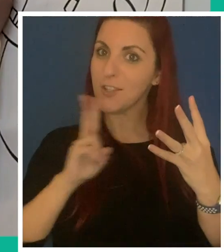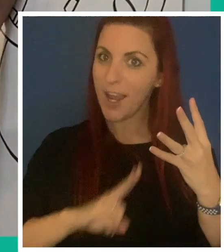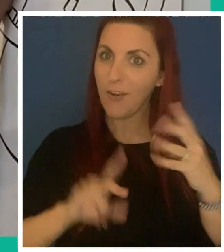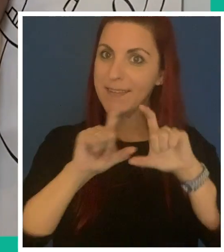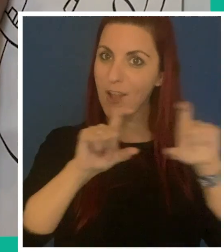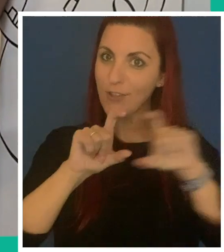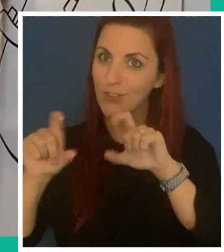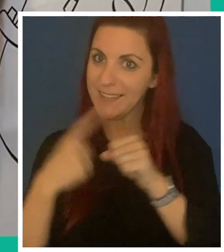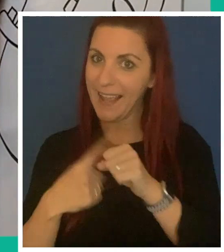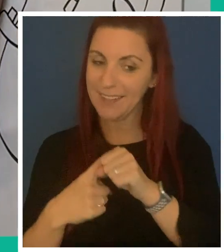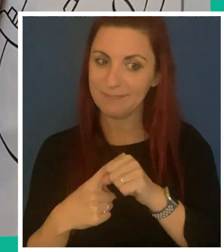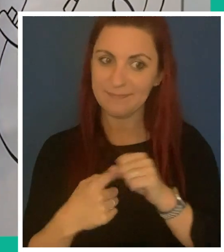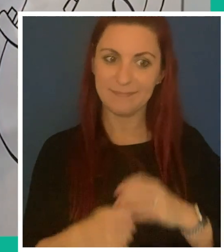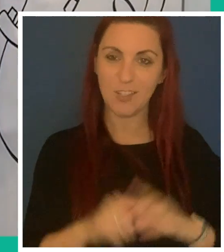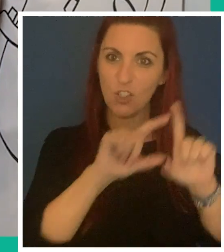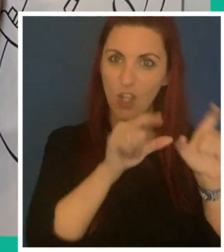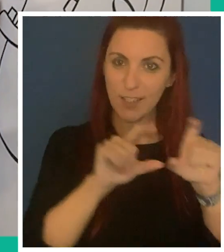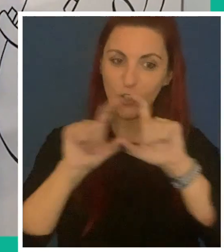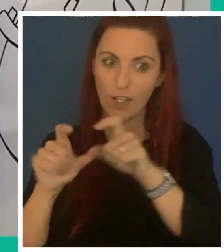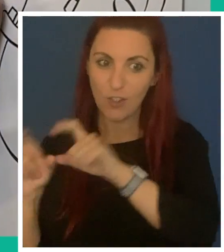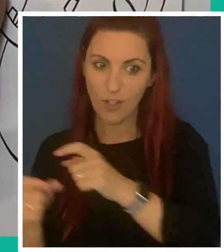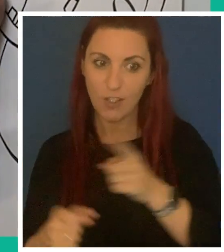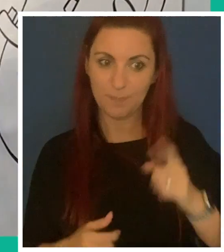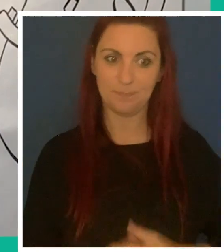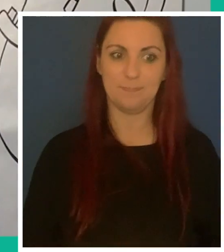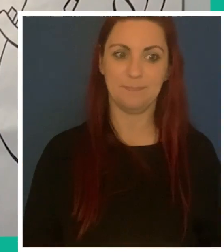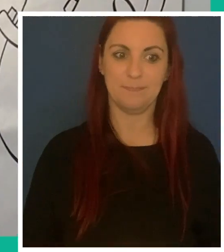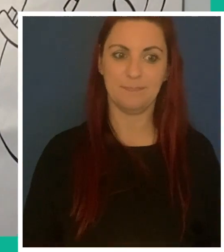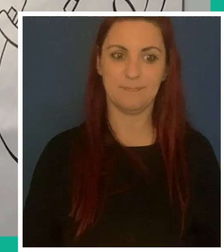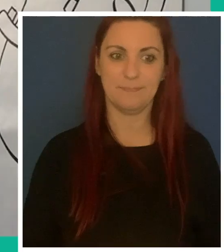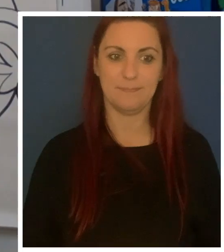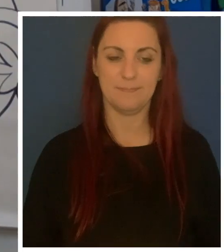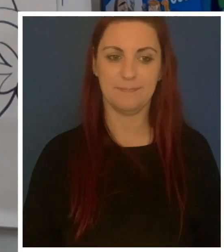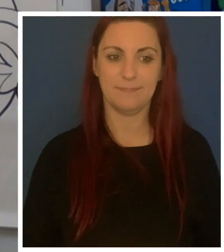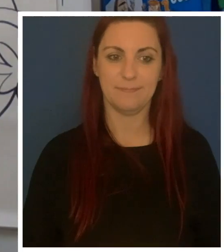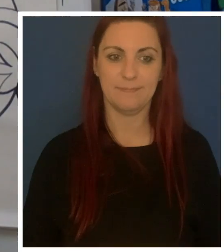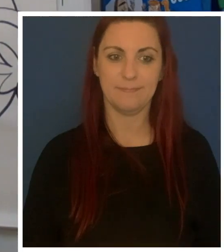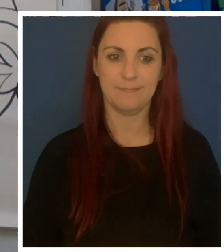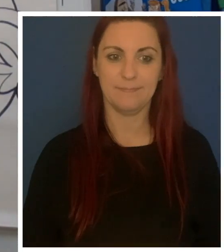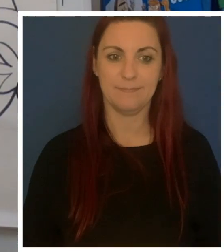same thing again, sausage, sausage, sausage, sausage. There he is.